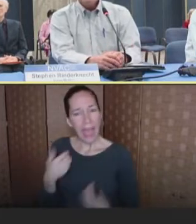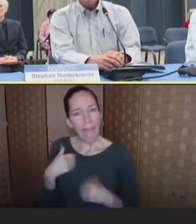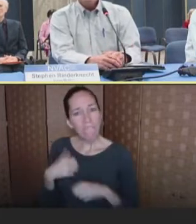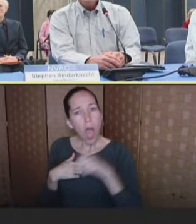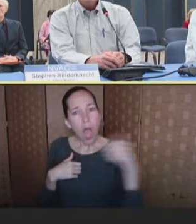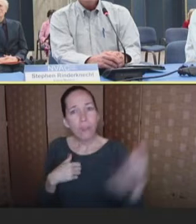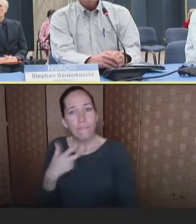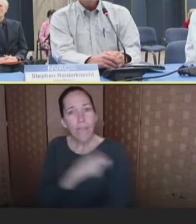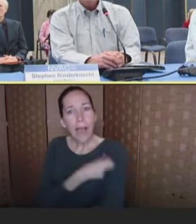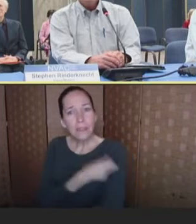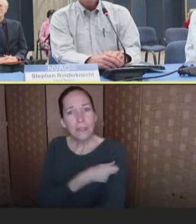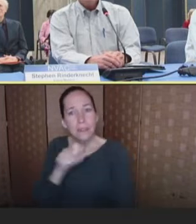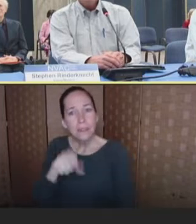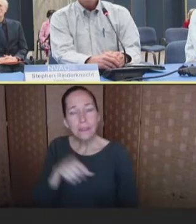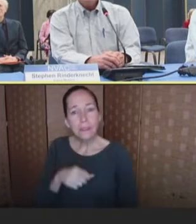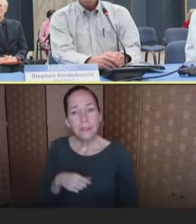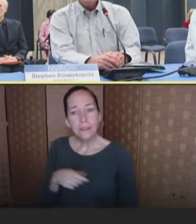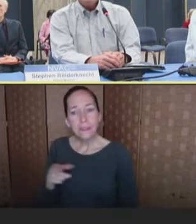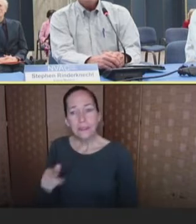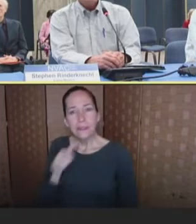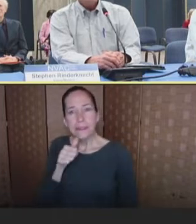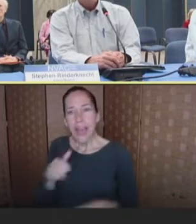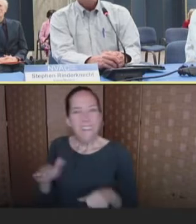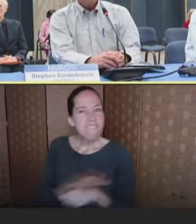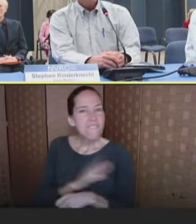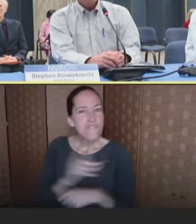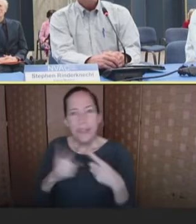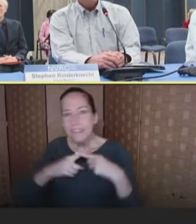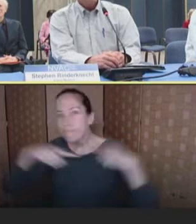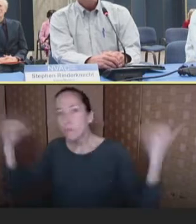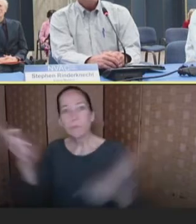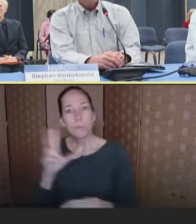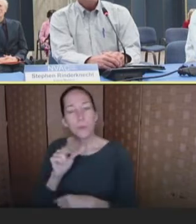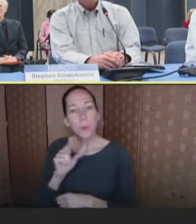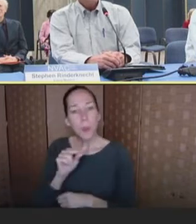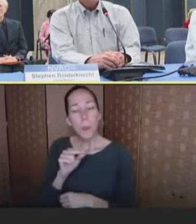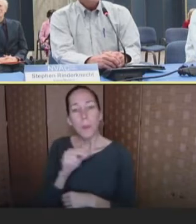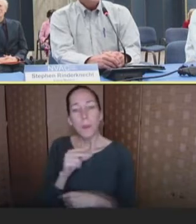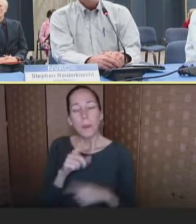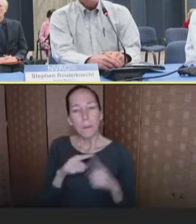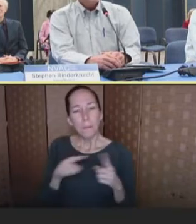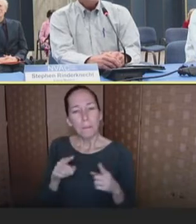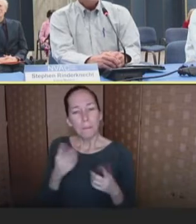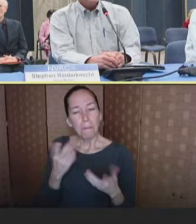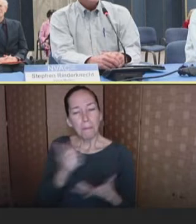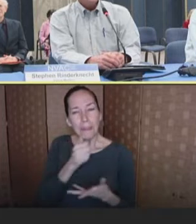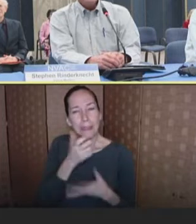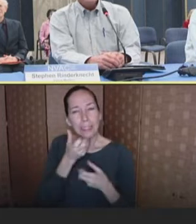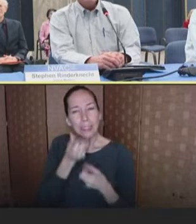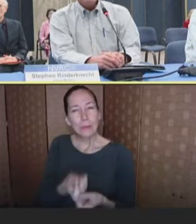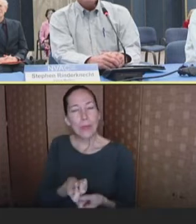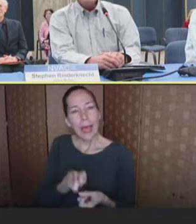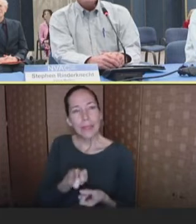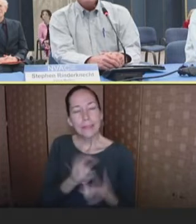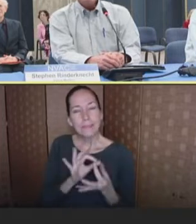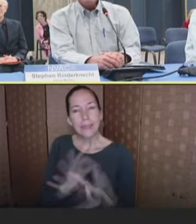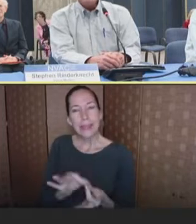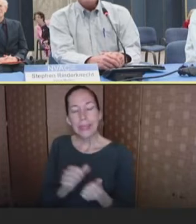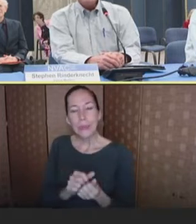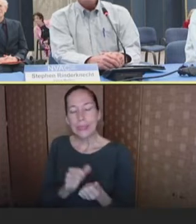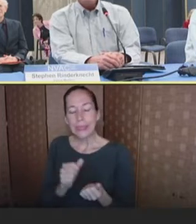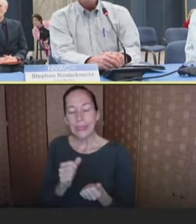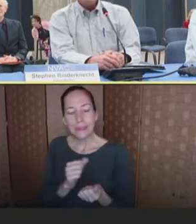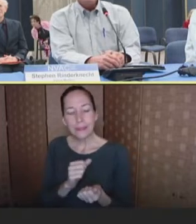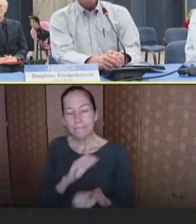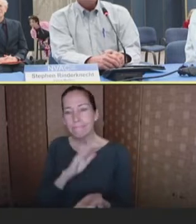So, the distrust goes deeper into almost a lack of confidence in established institutions,